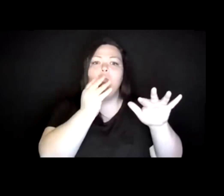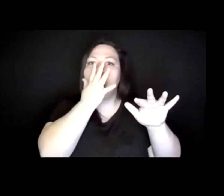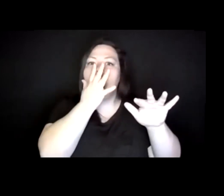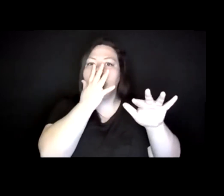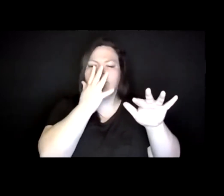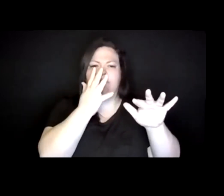destruction./